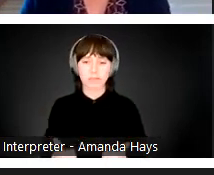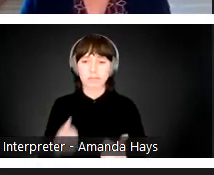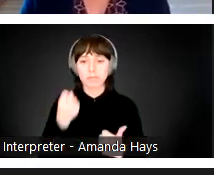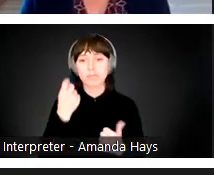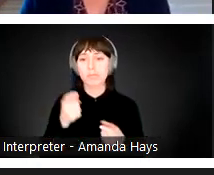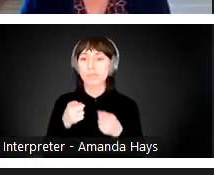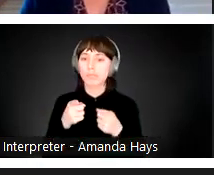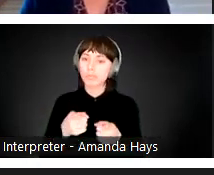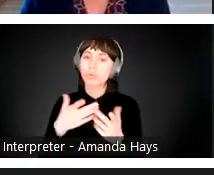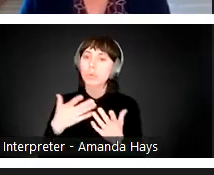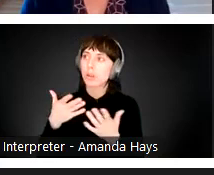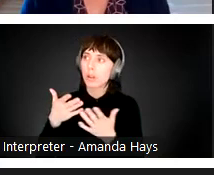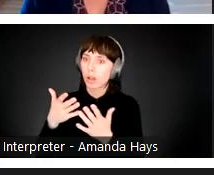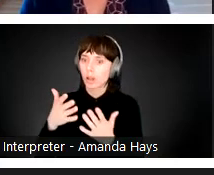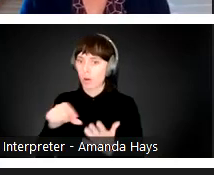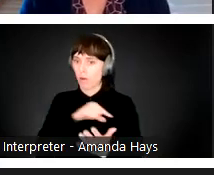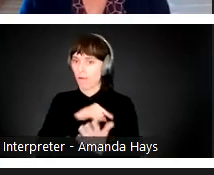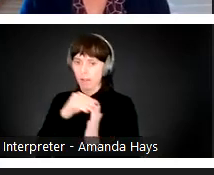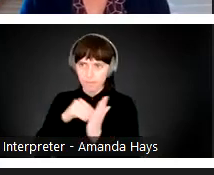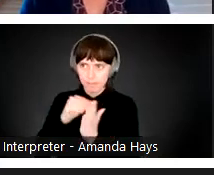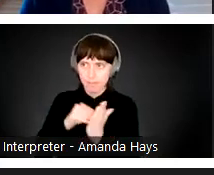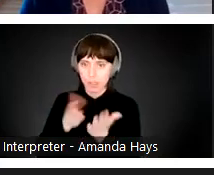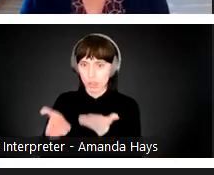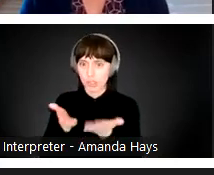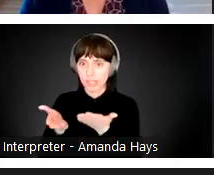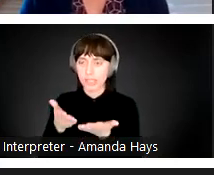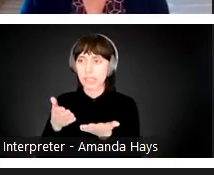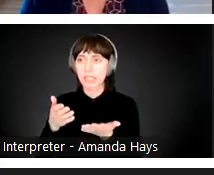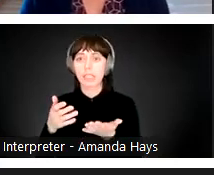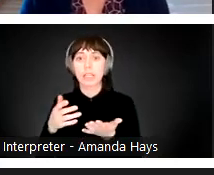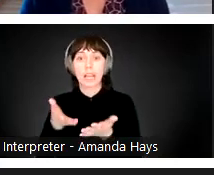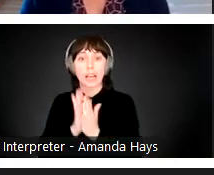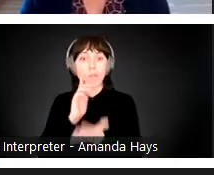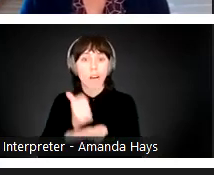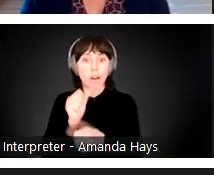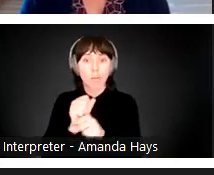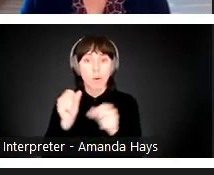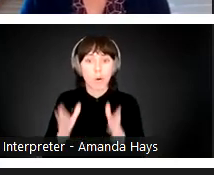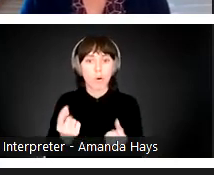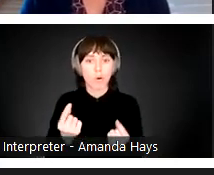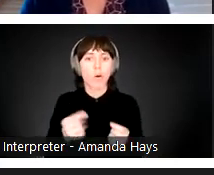you're asking for help from an employer- sometimes it's that balance of maybe